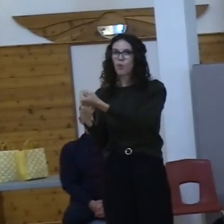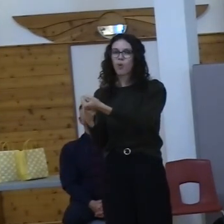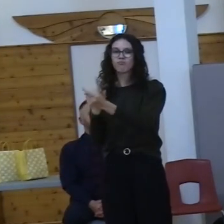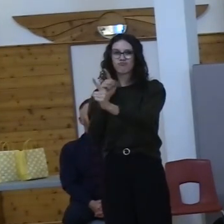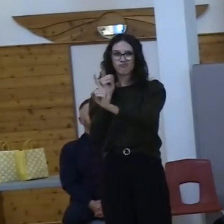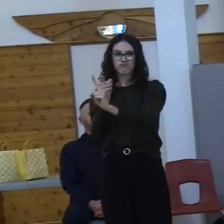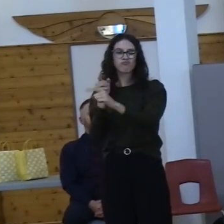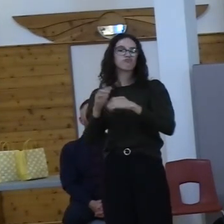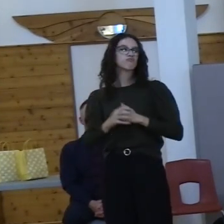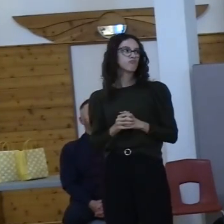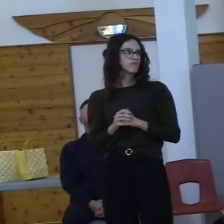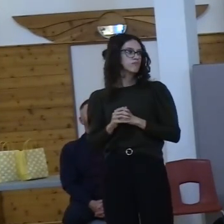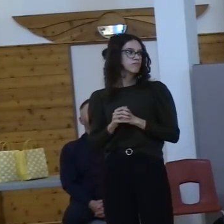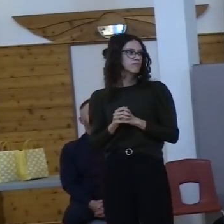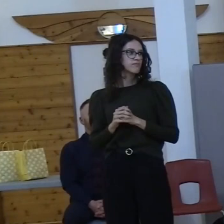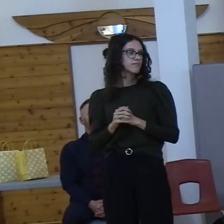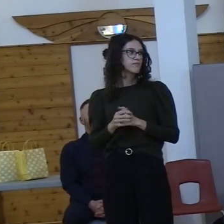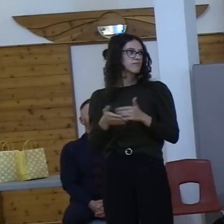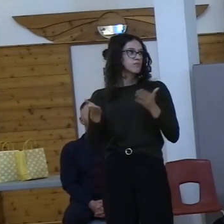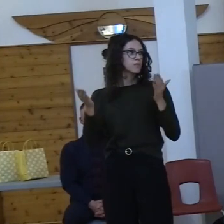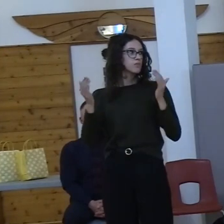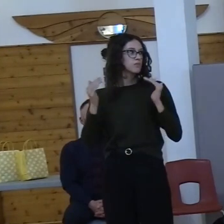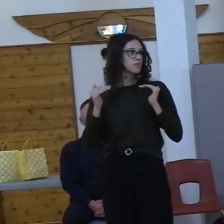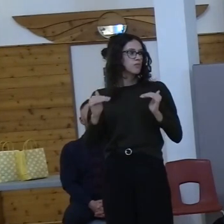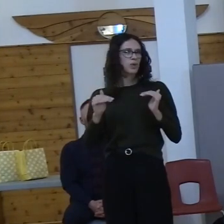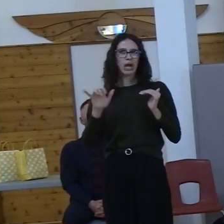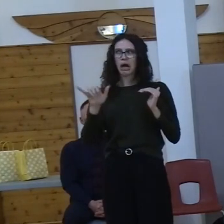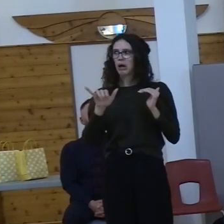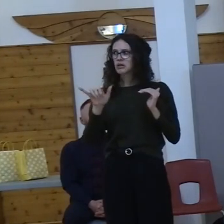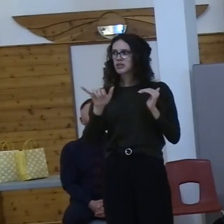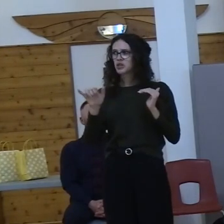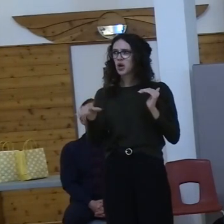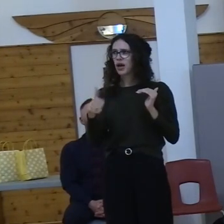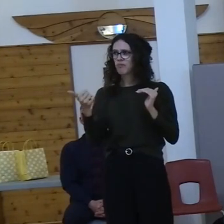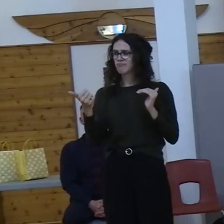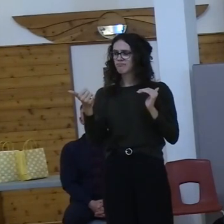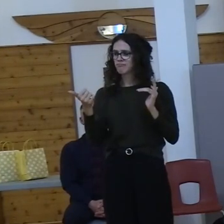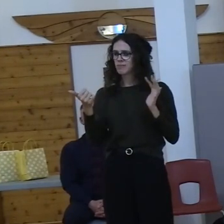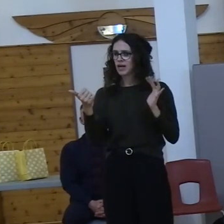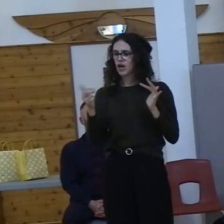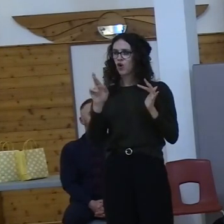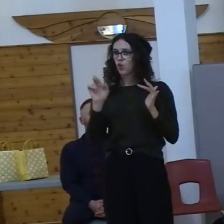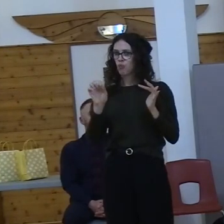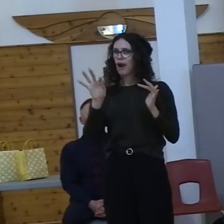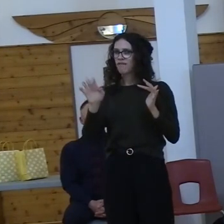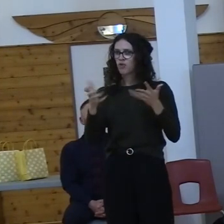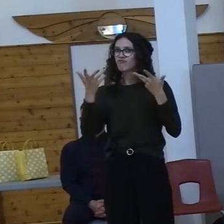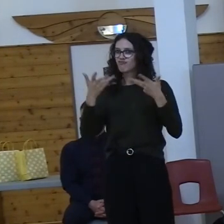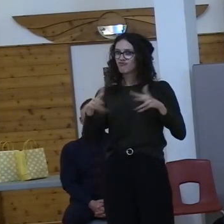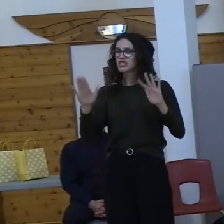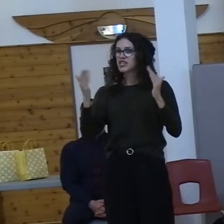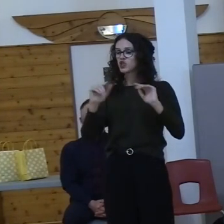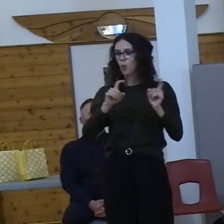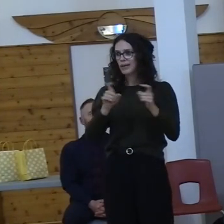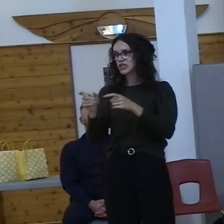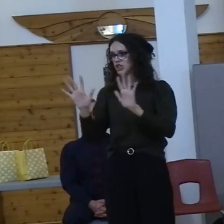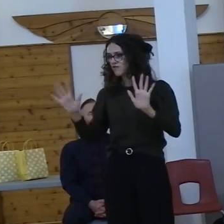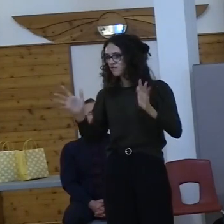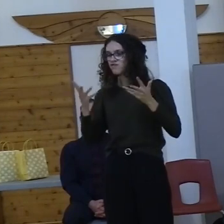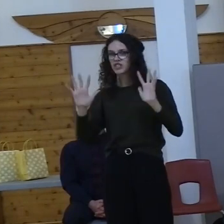I also want to share what else we got here. Raffle, donations, and things.